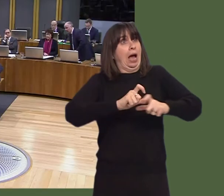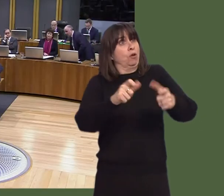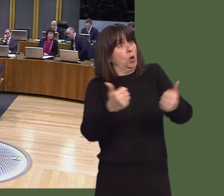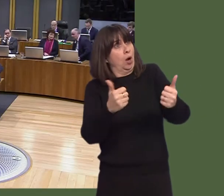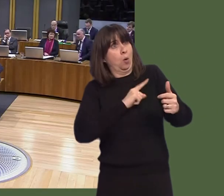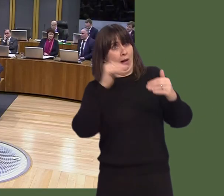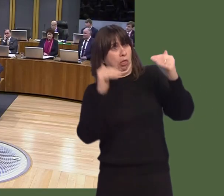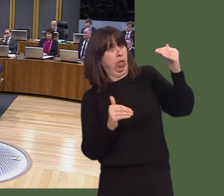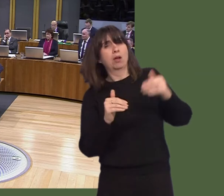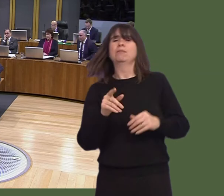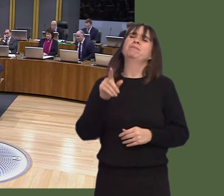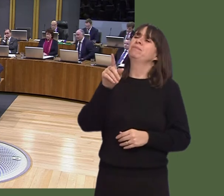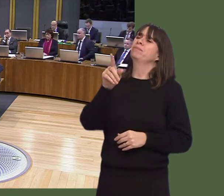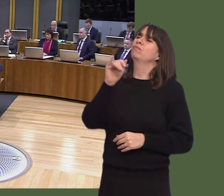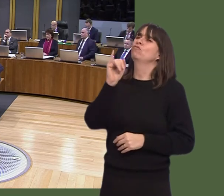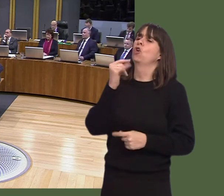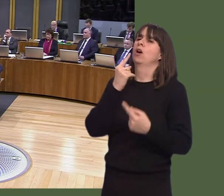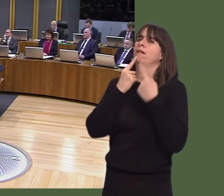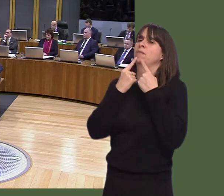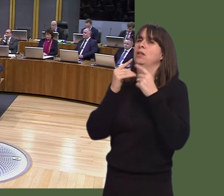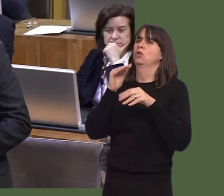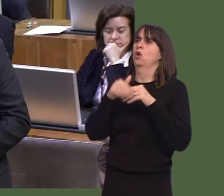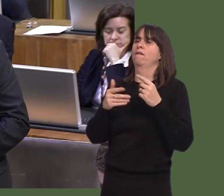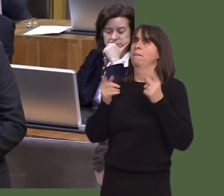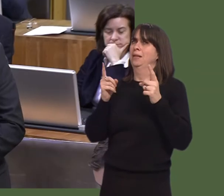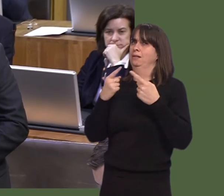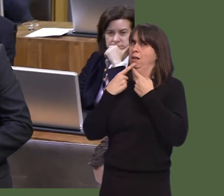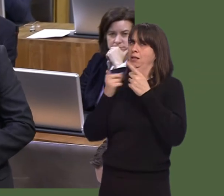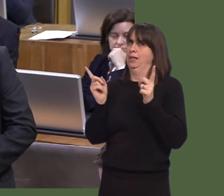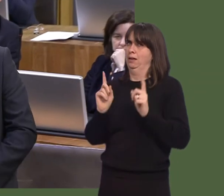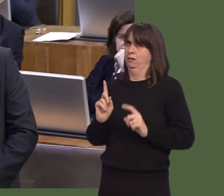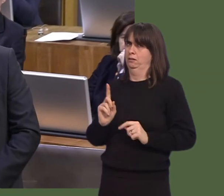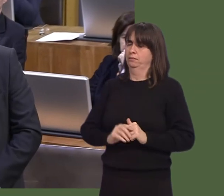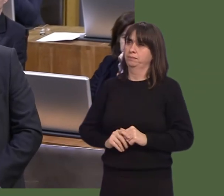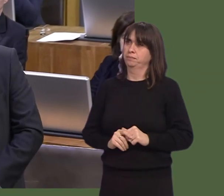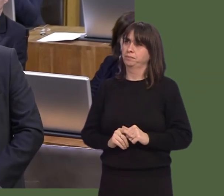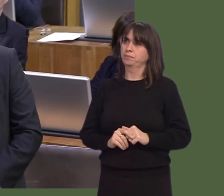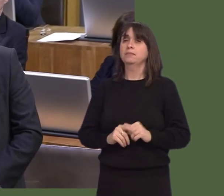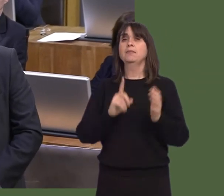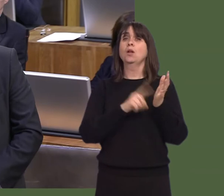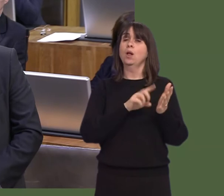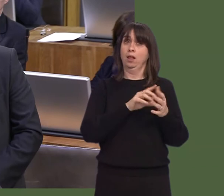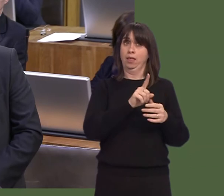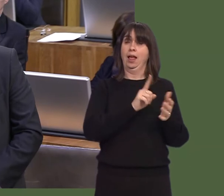bound up with the commission for justice, in the sense of what should a Welsh penal policy, or a Welsh sentencing policy as well, look like in the future.